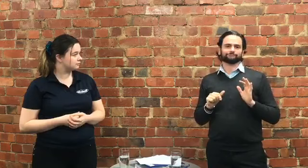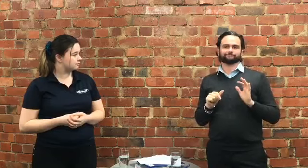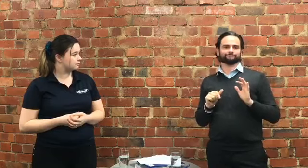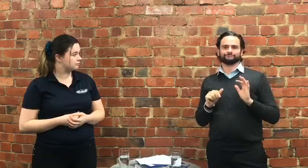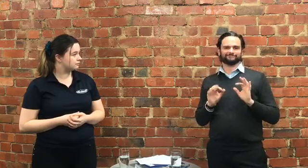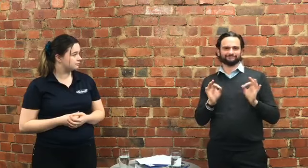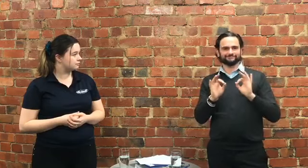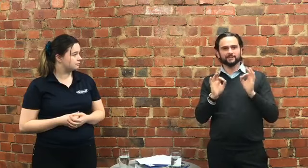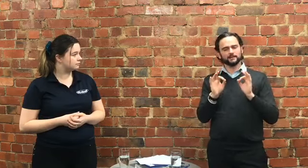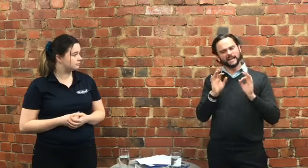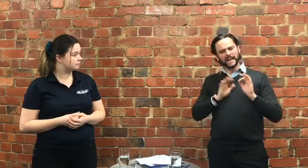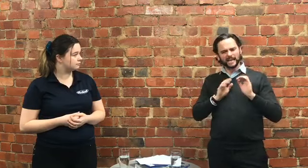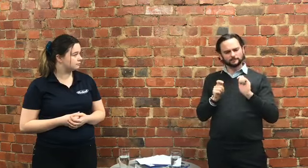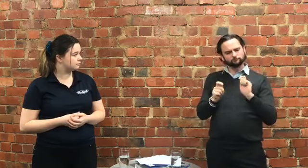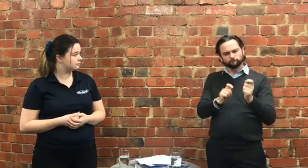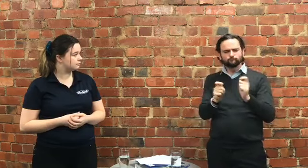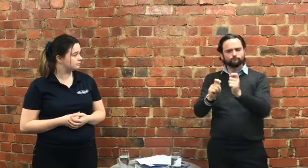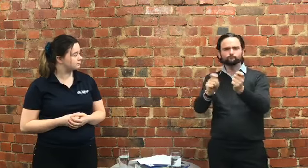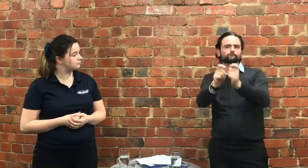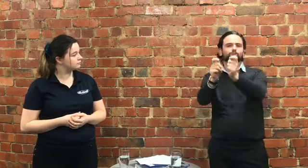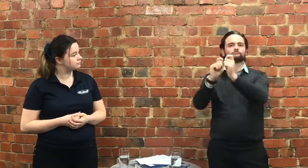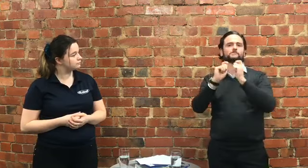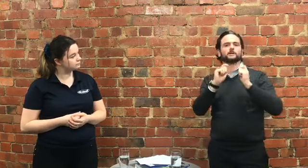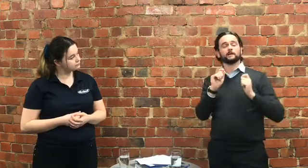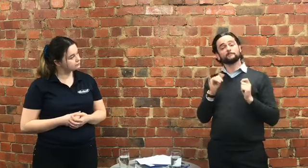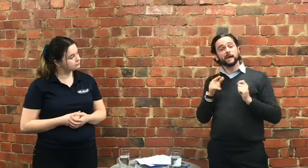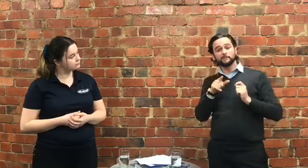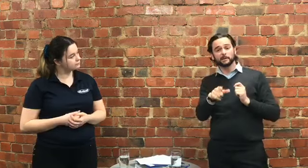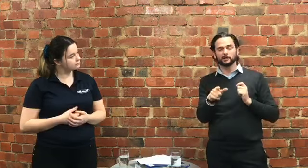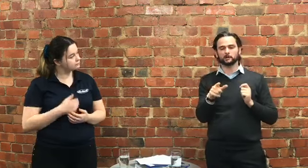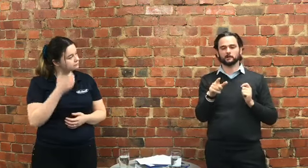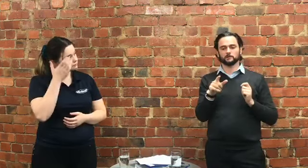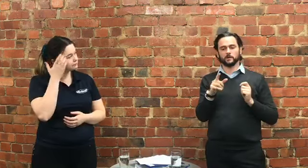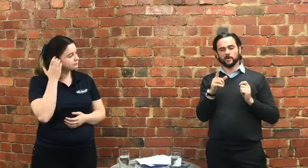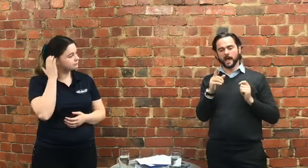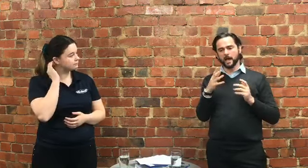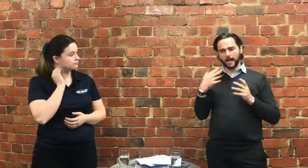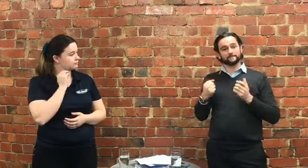plans aren't 100% on target the first time.